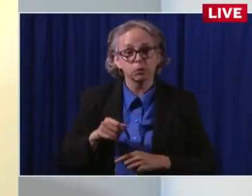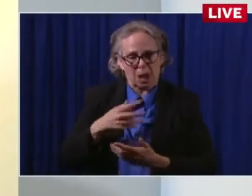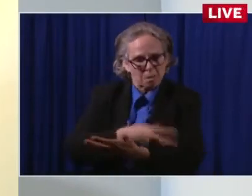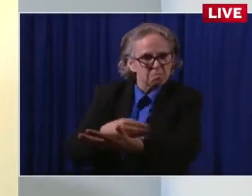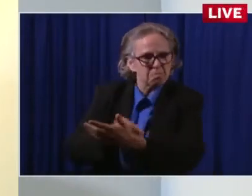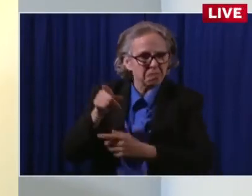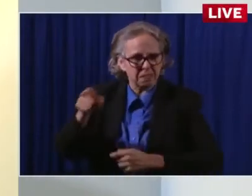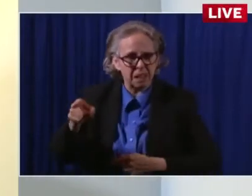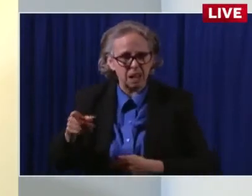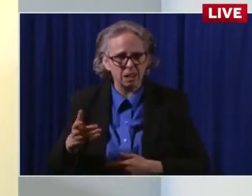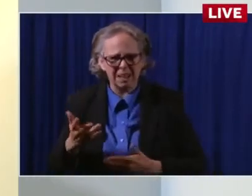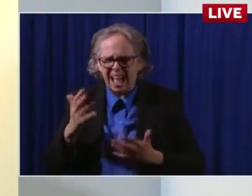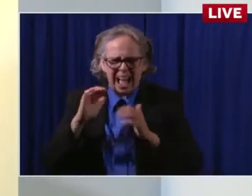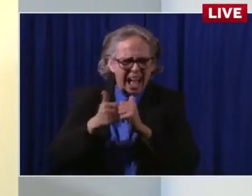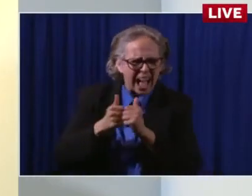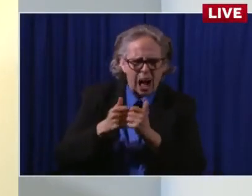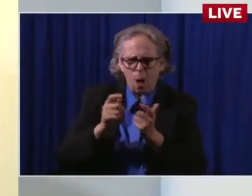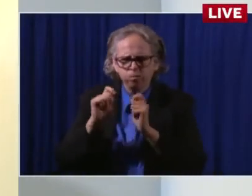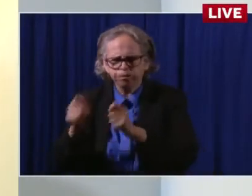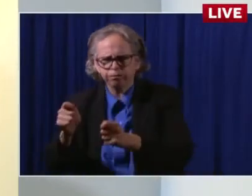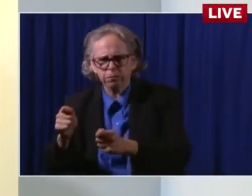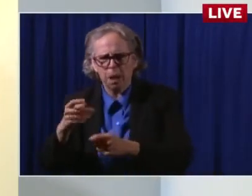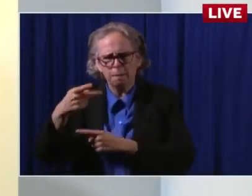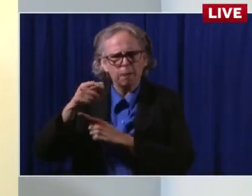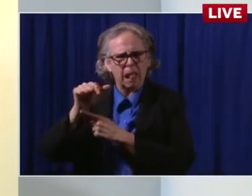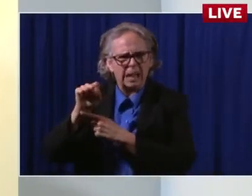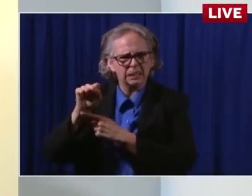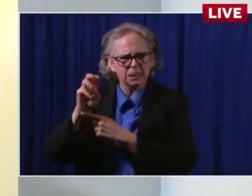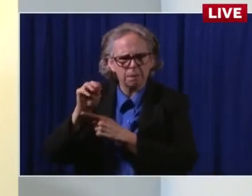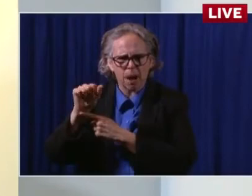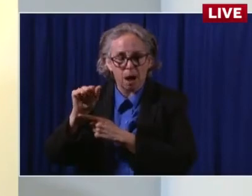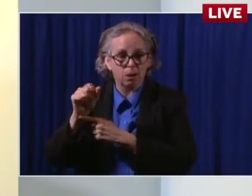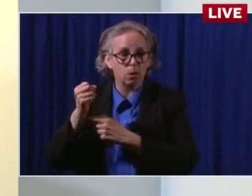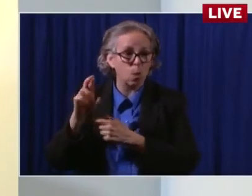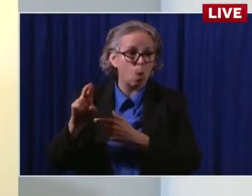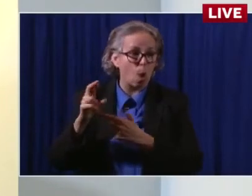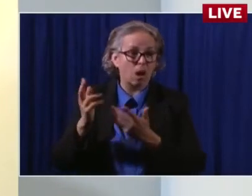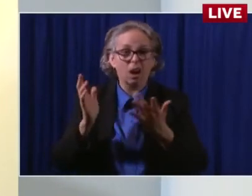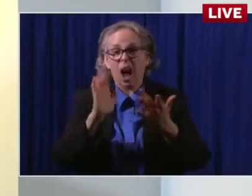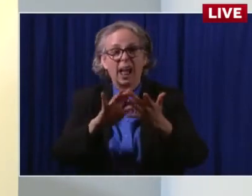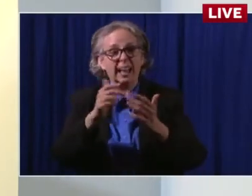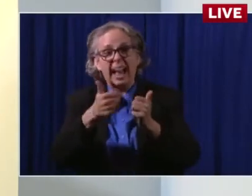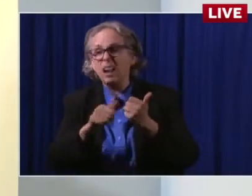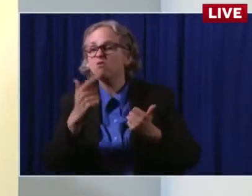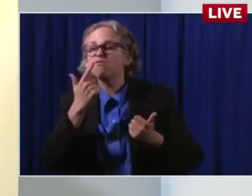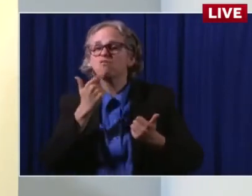SO GO TO THE RED CROSS WEBSITE.